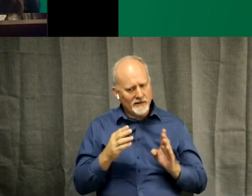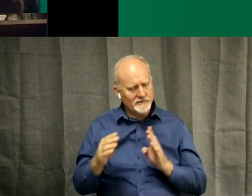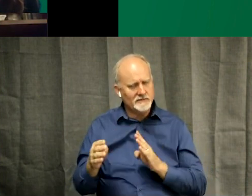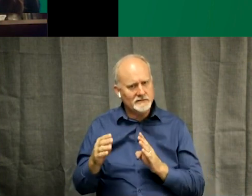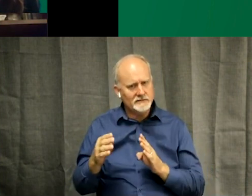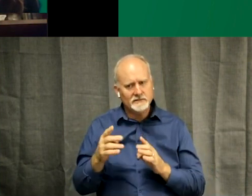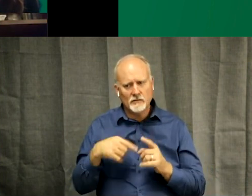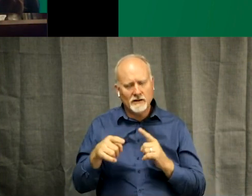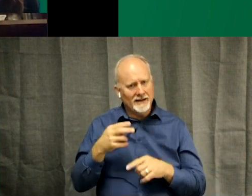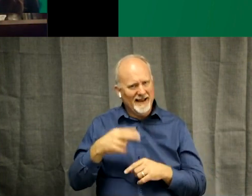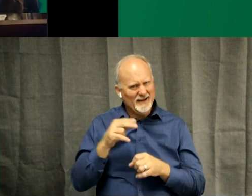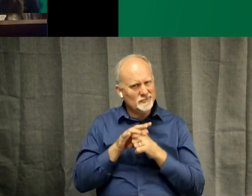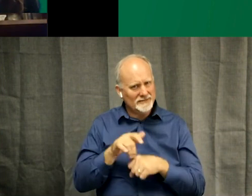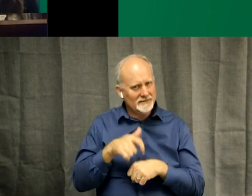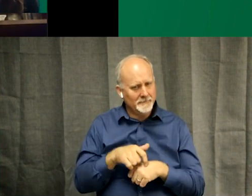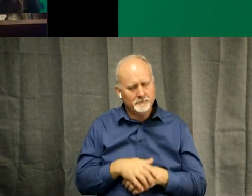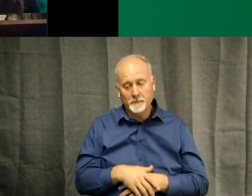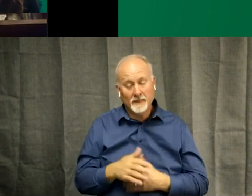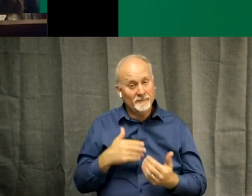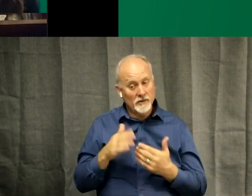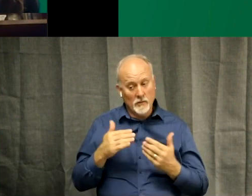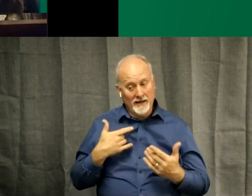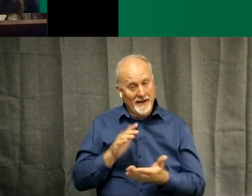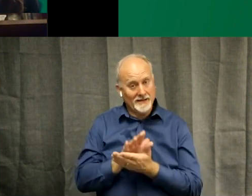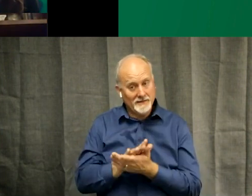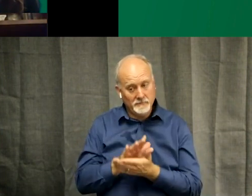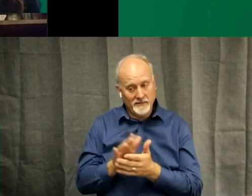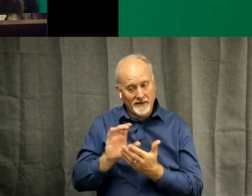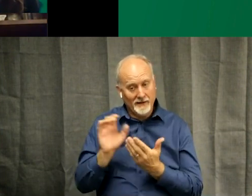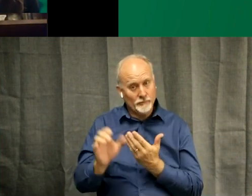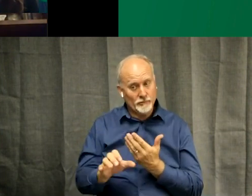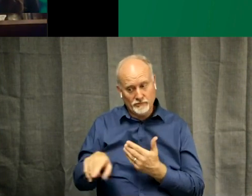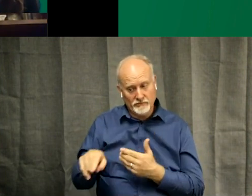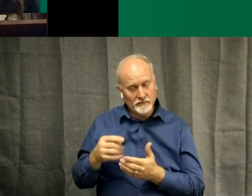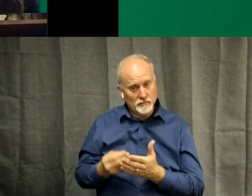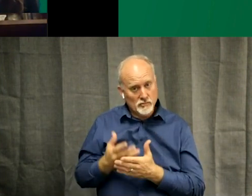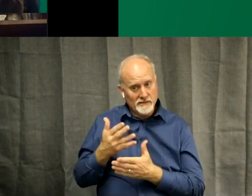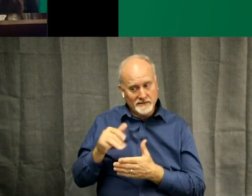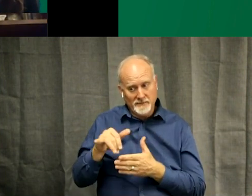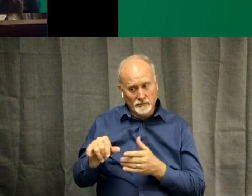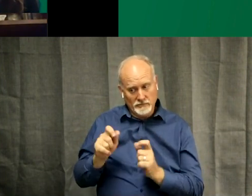high-stress times although the academic calendar for the spring semester has been adjusted at least